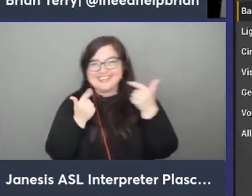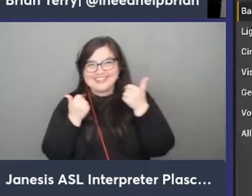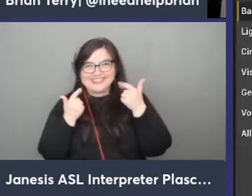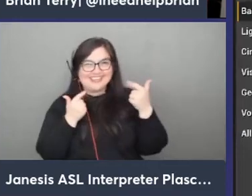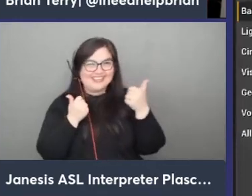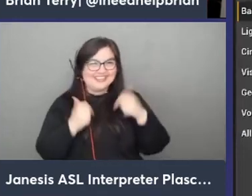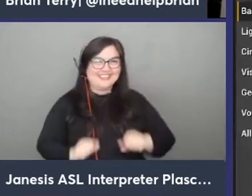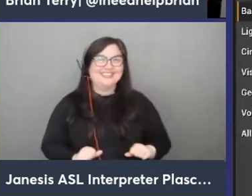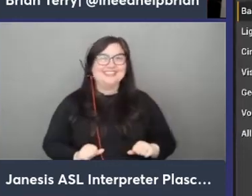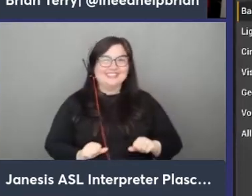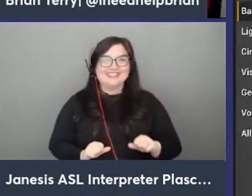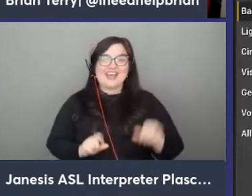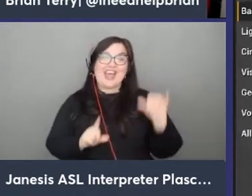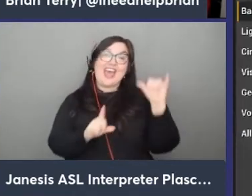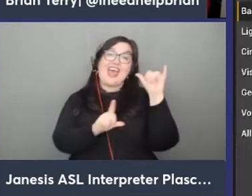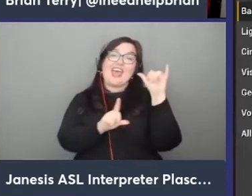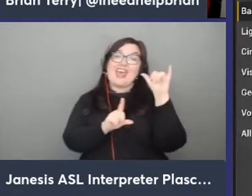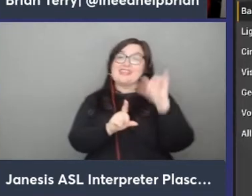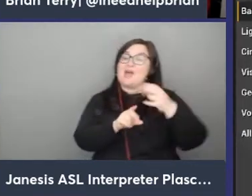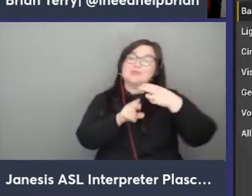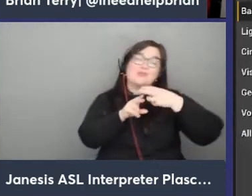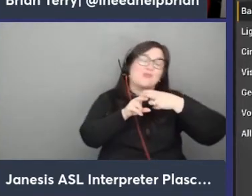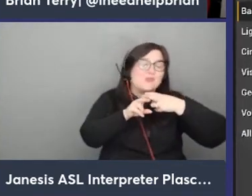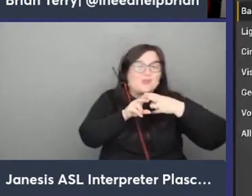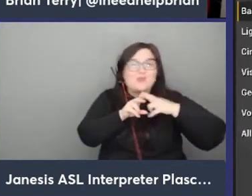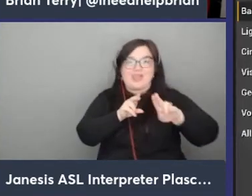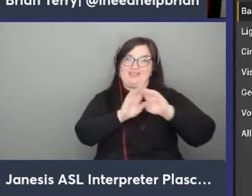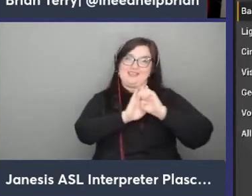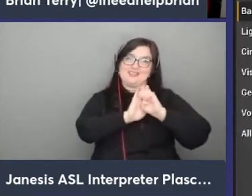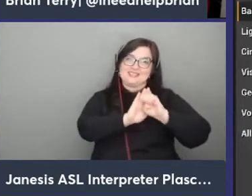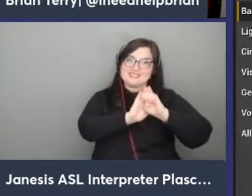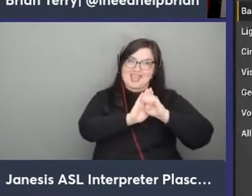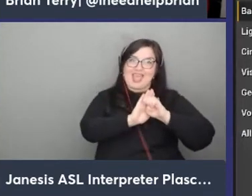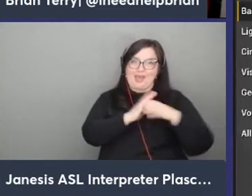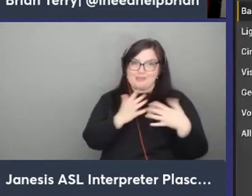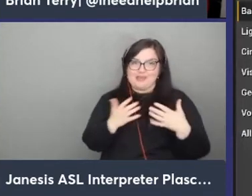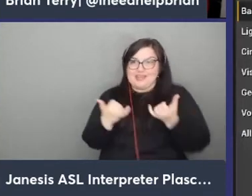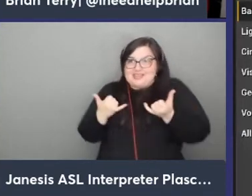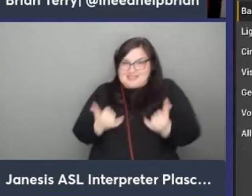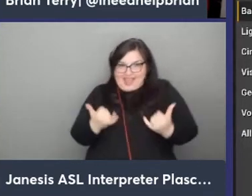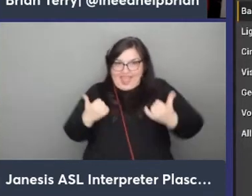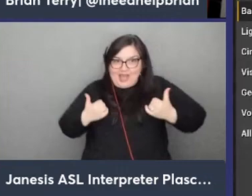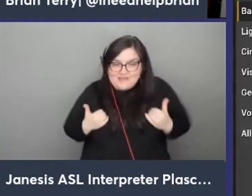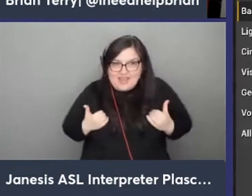So that was just like a quick example where we now have this fully working game.